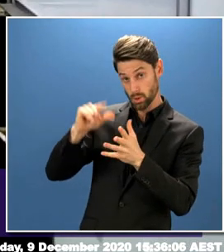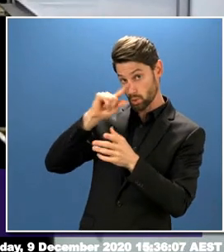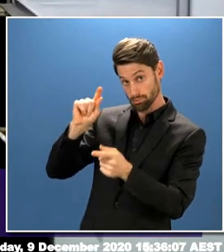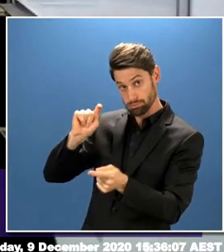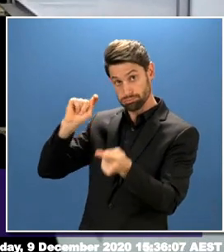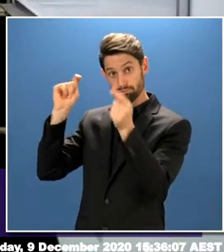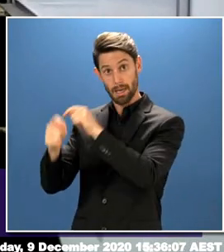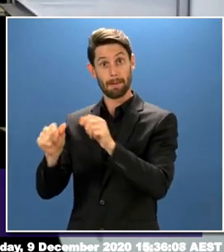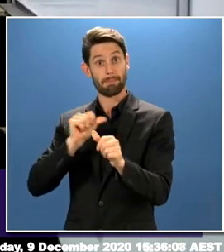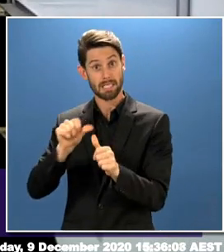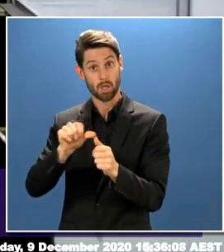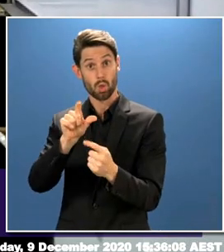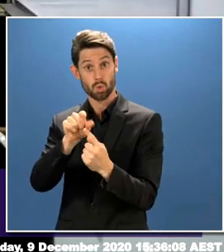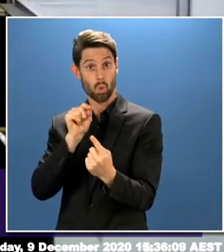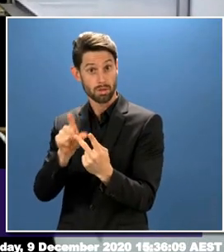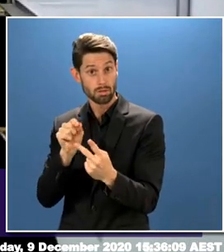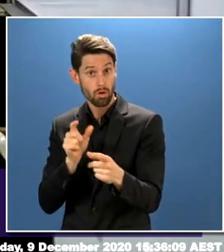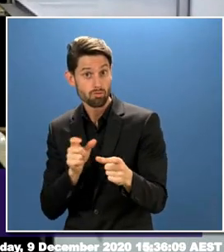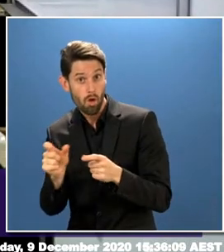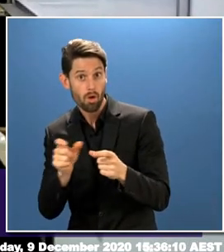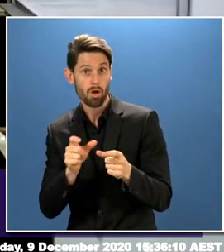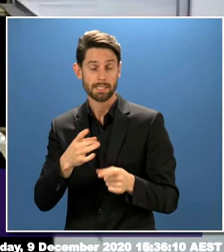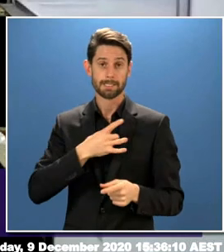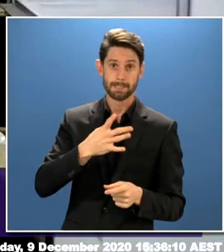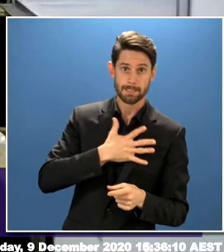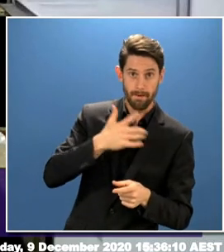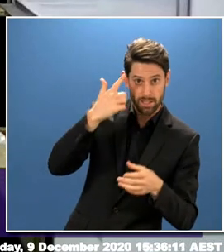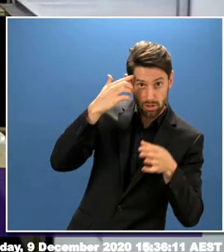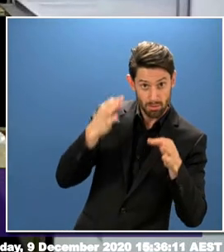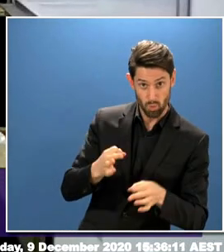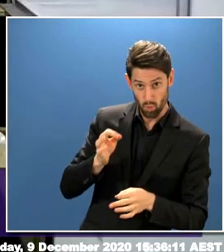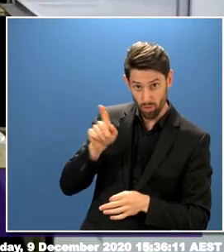Yeah, I don't look, by what we've seen so far and not just our